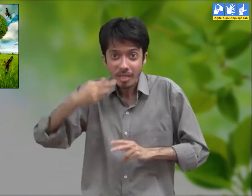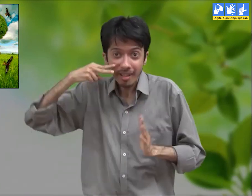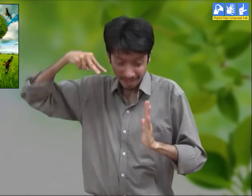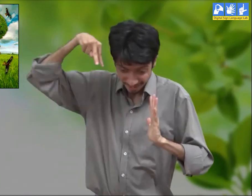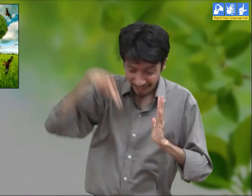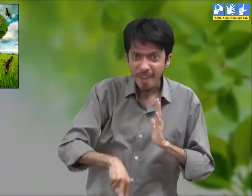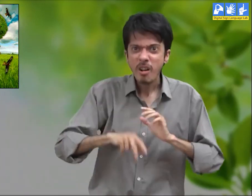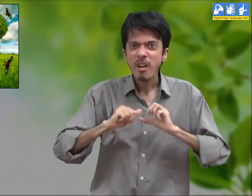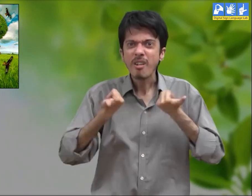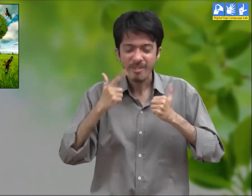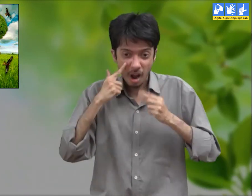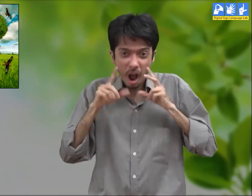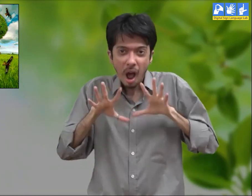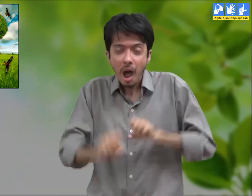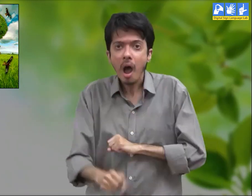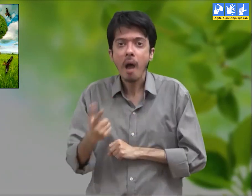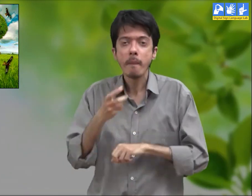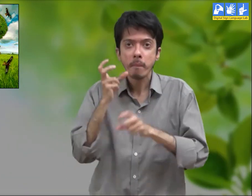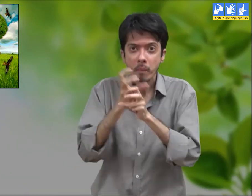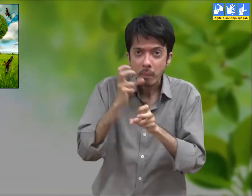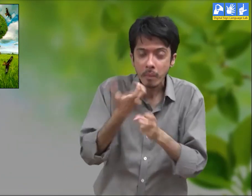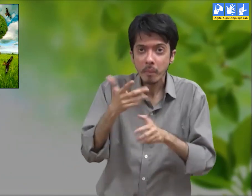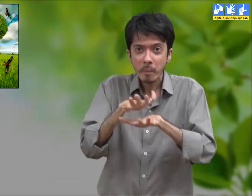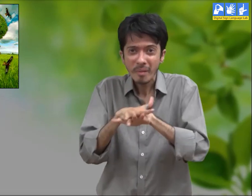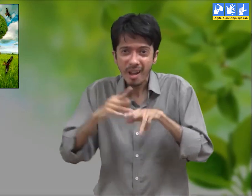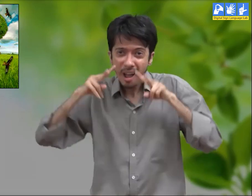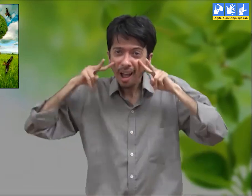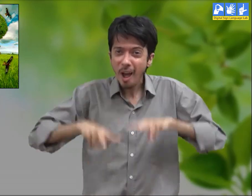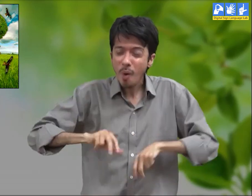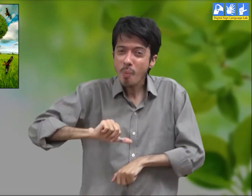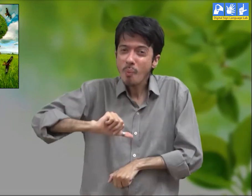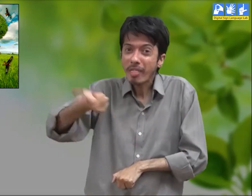The sea water is so clean that one can see till a decent depth of the sea.